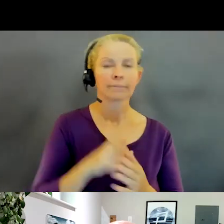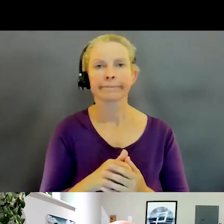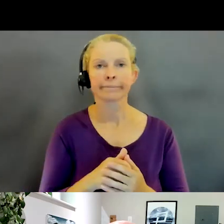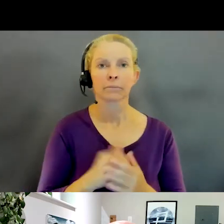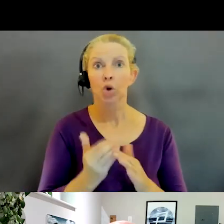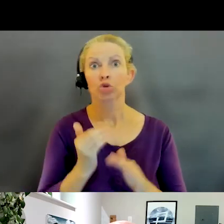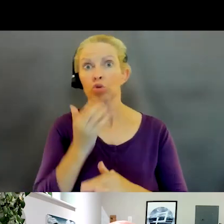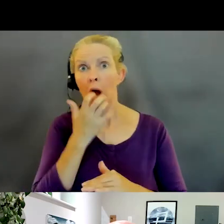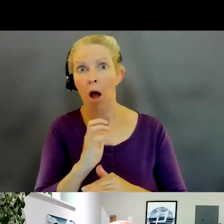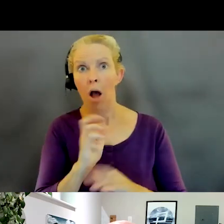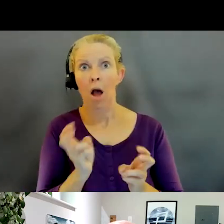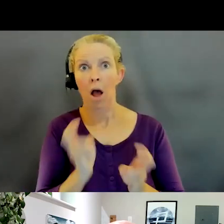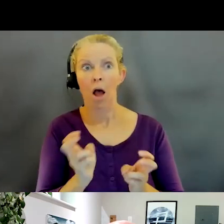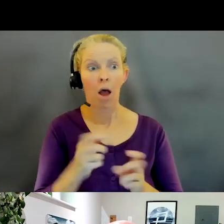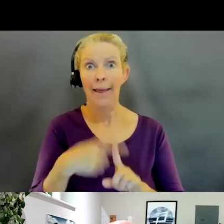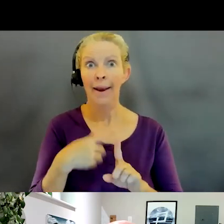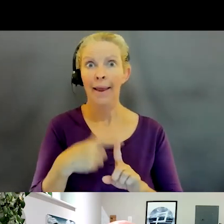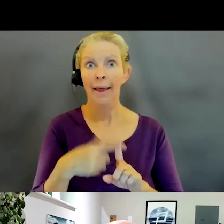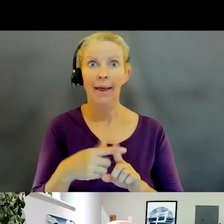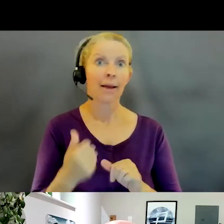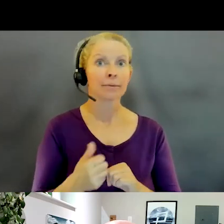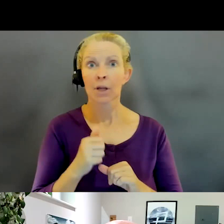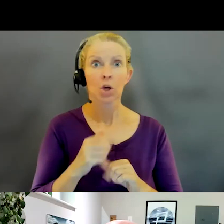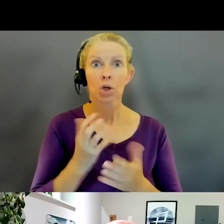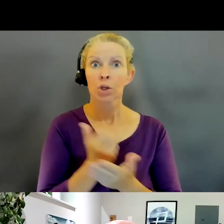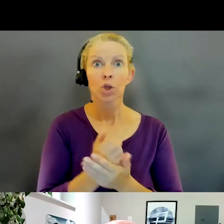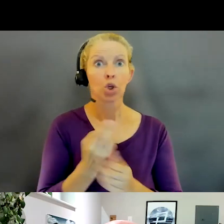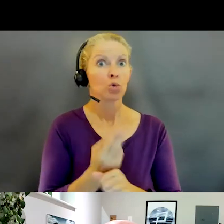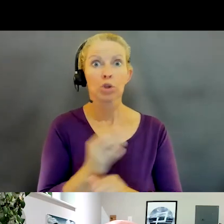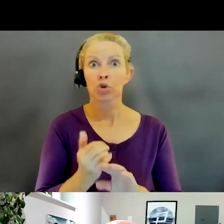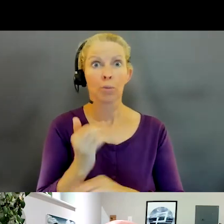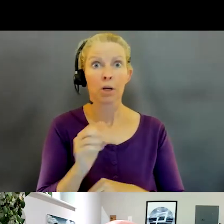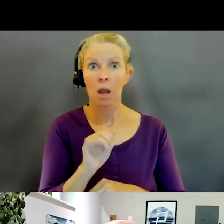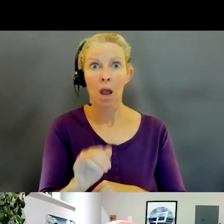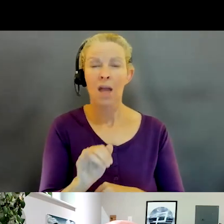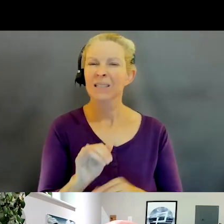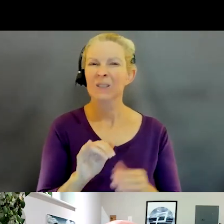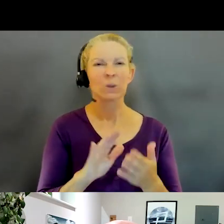And they are going to get burned when they do that. What is fortunate for us as I think the